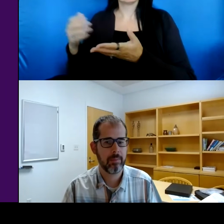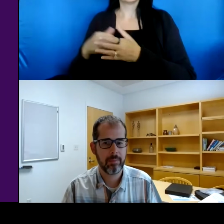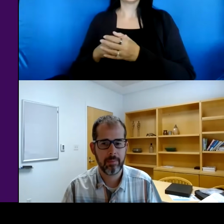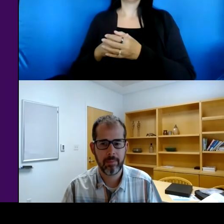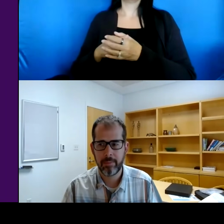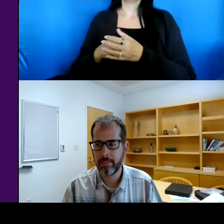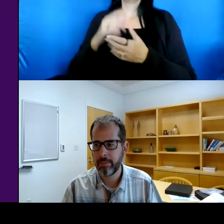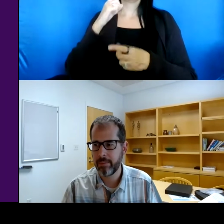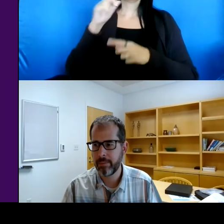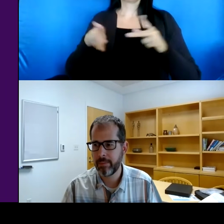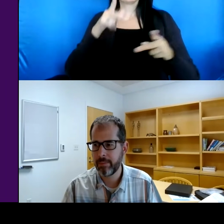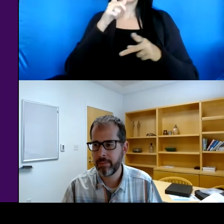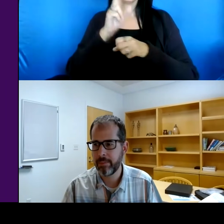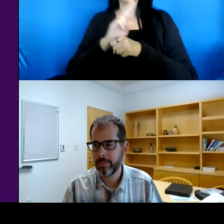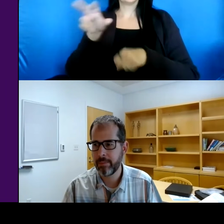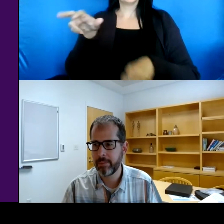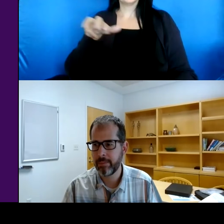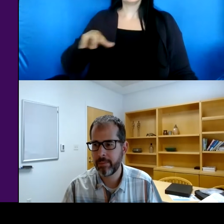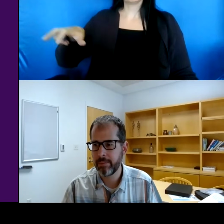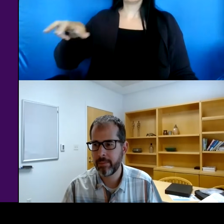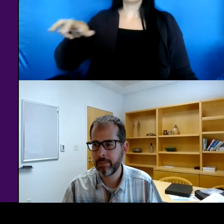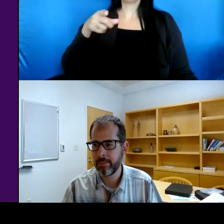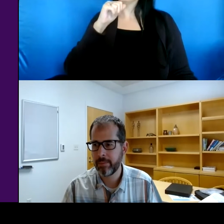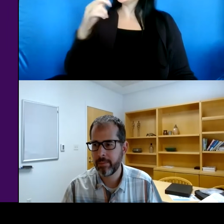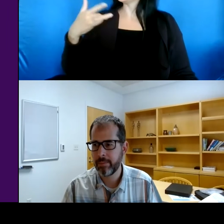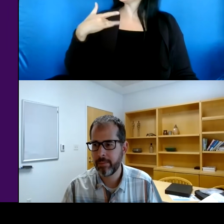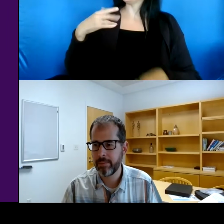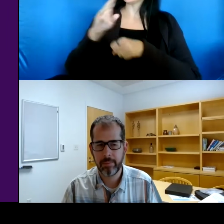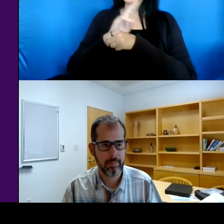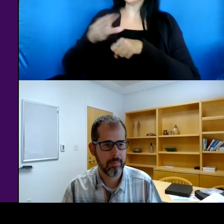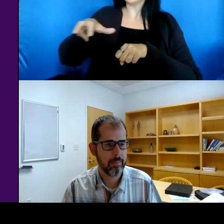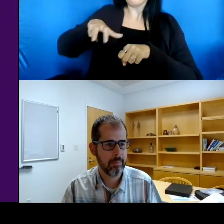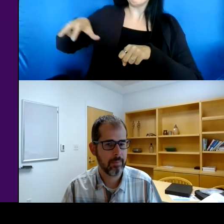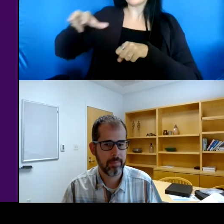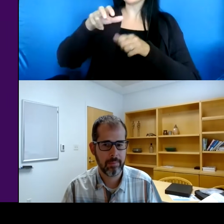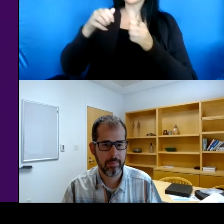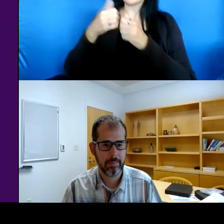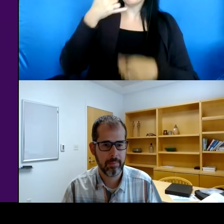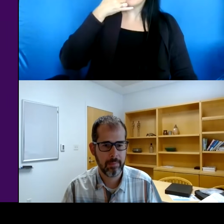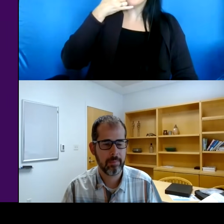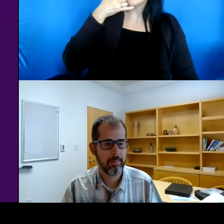up a mouse to a mobile interface. You could hook up a Bluetooth keyboard, an external